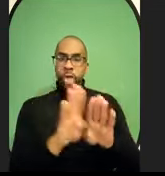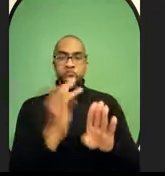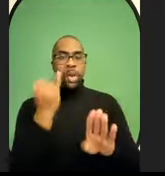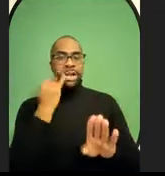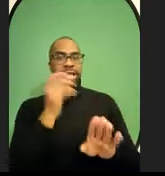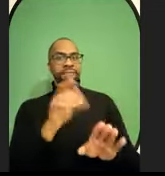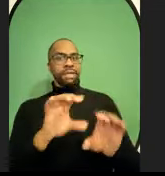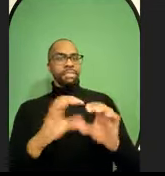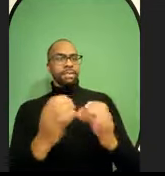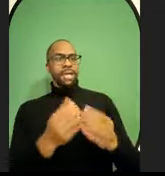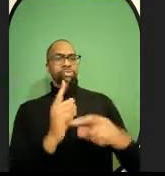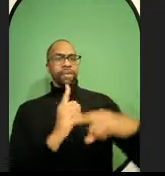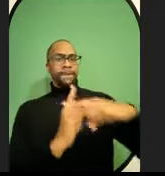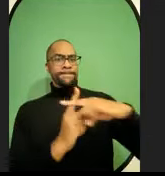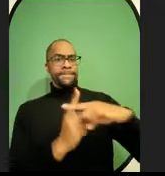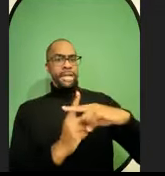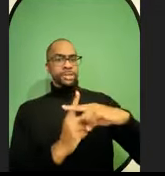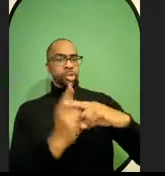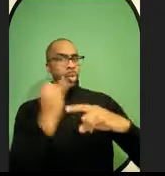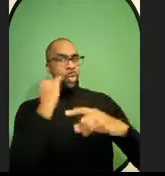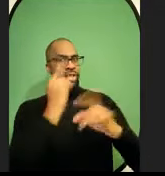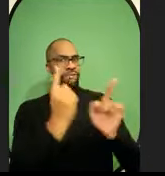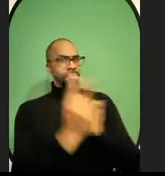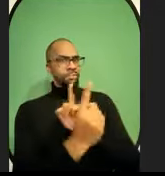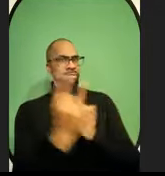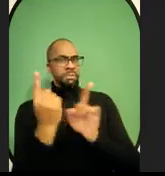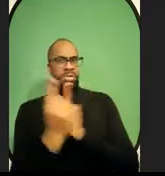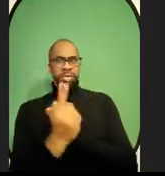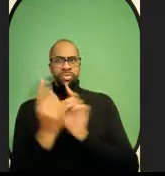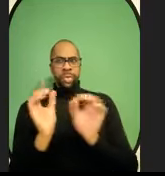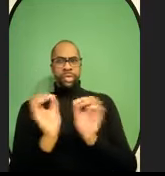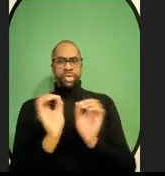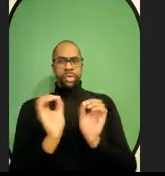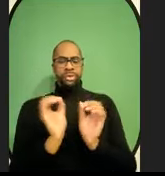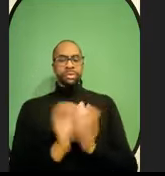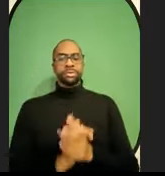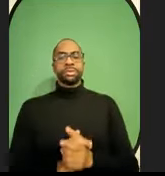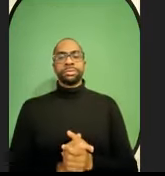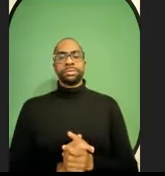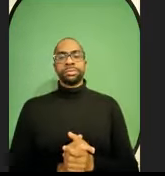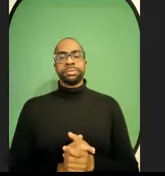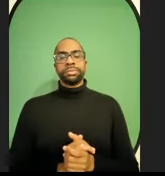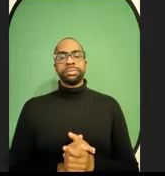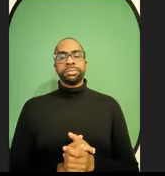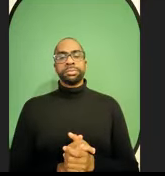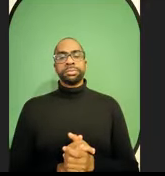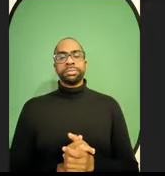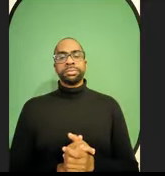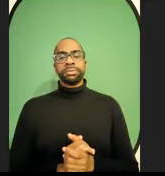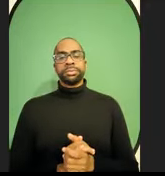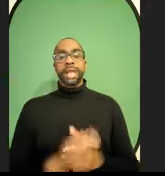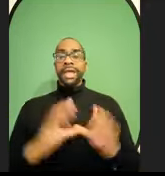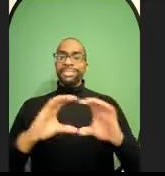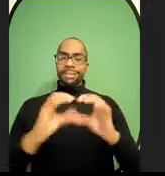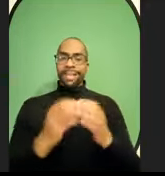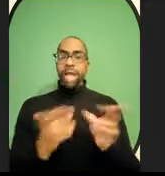where a classroom might not shut down if there's a private is if there's a positive case is if there's a positive case, as long as there were no close contact. tacts if folks feel there's